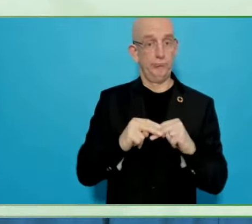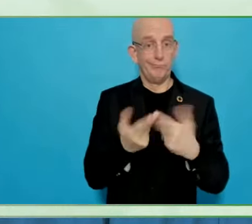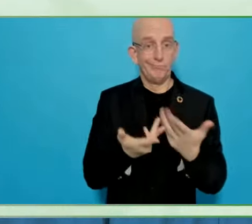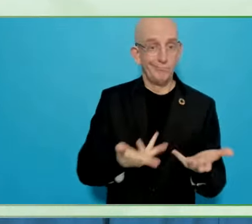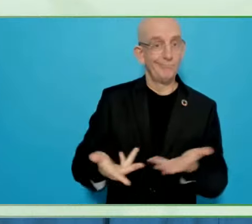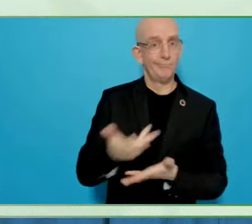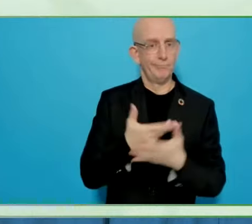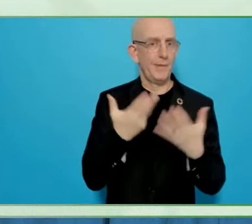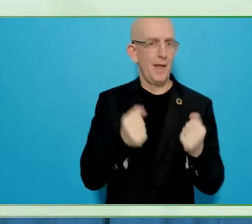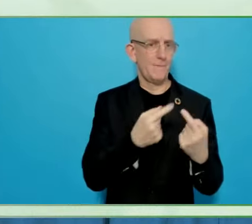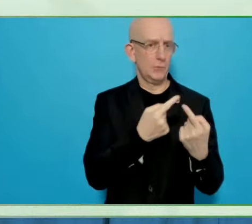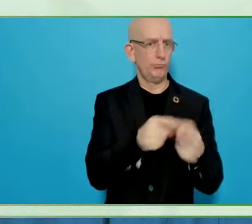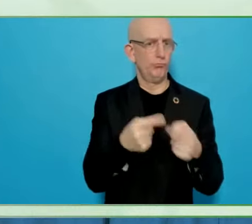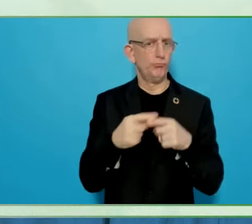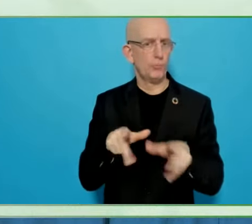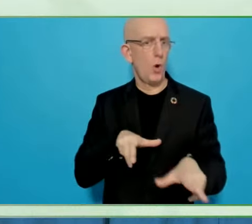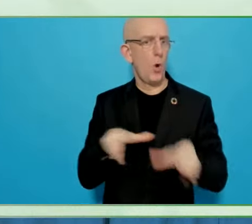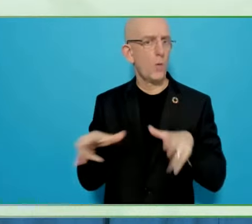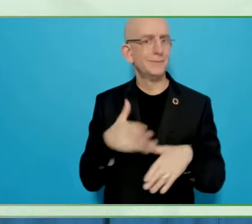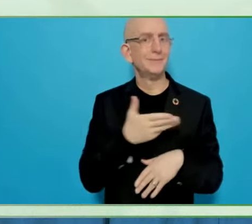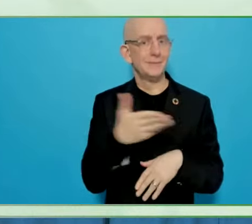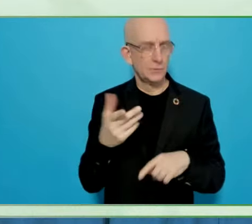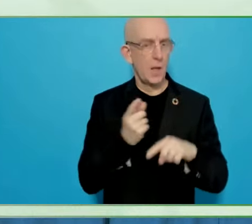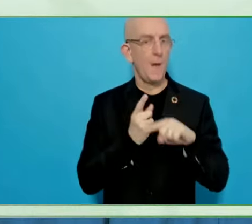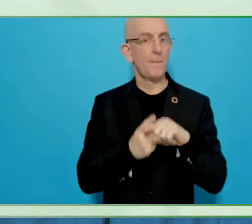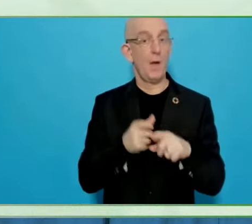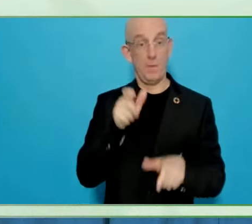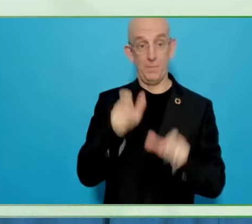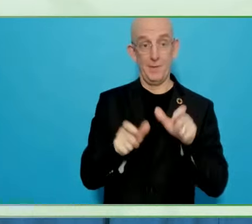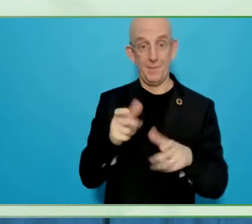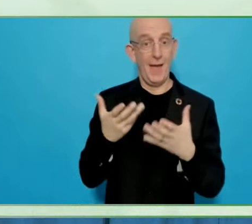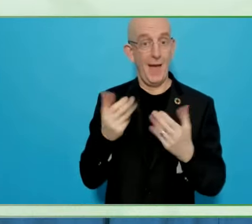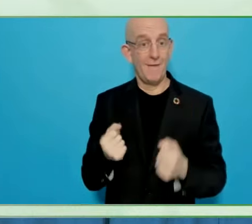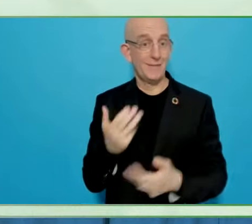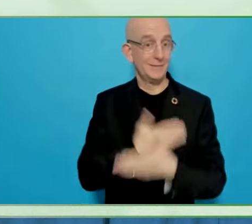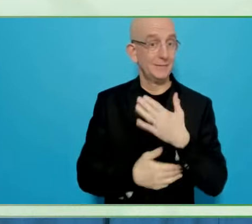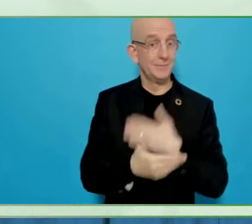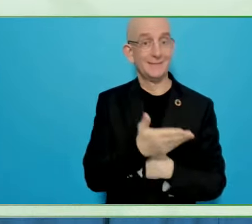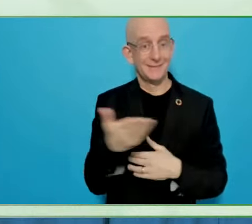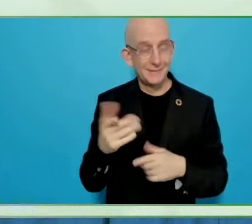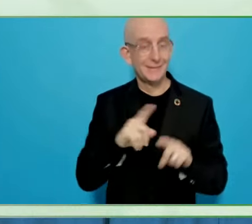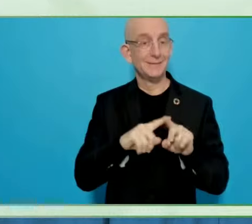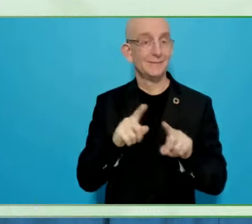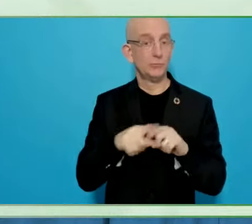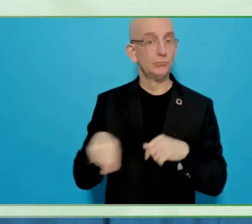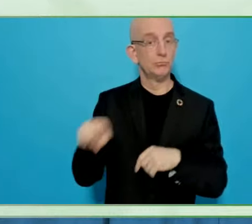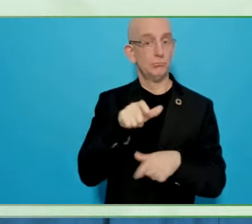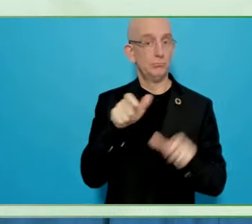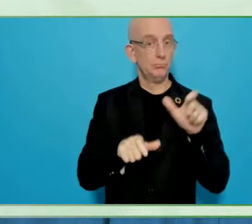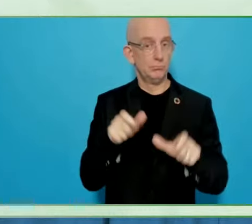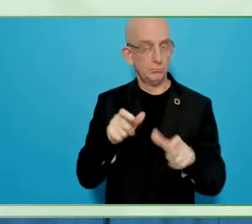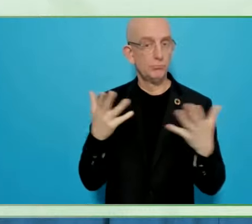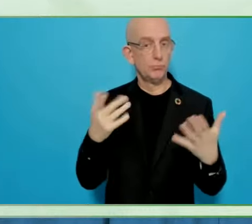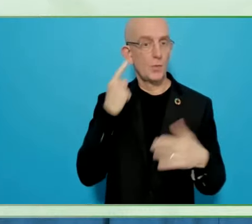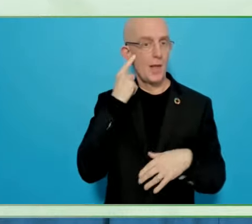create a repository of information and people so there are connections